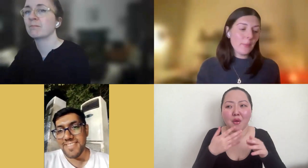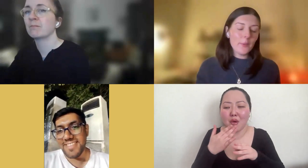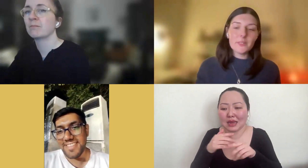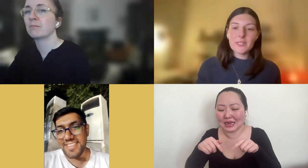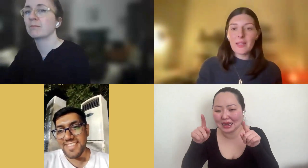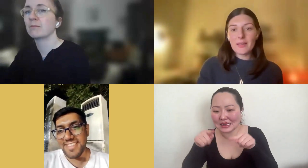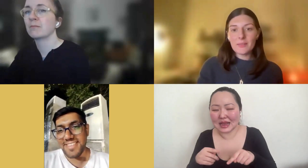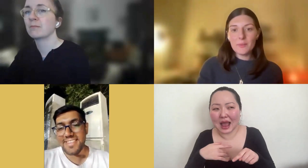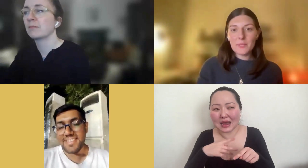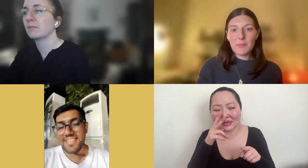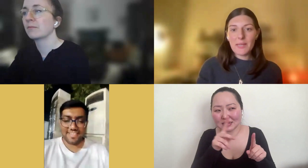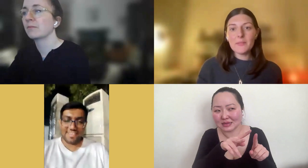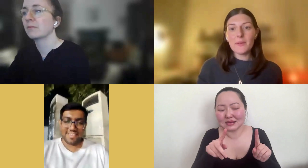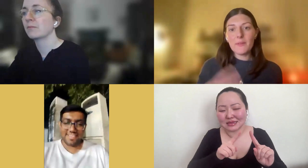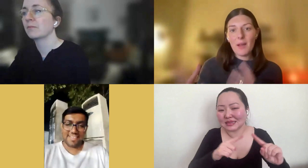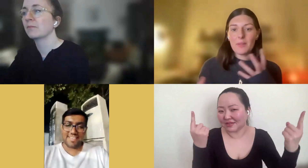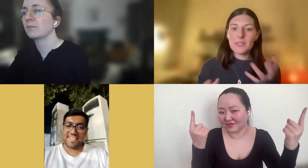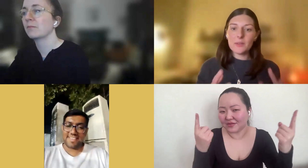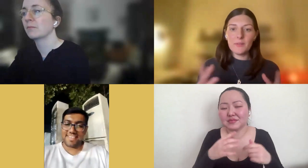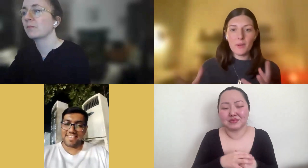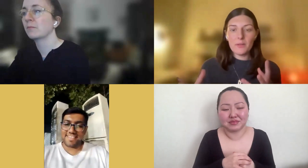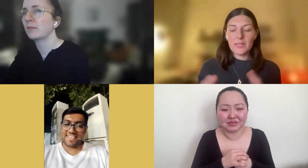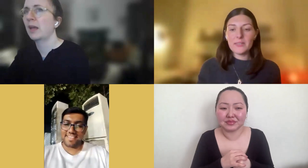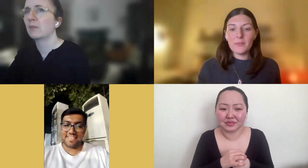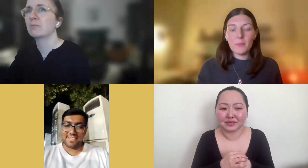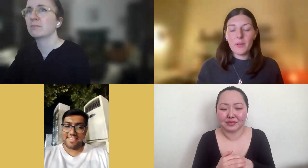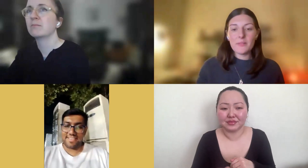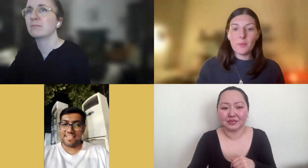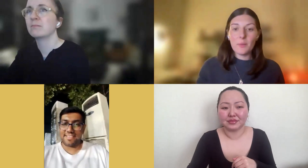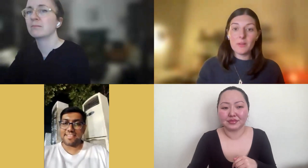are so important to get that different perspective of how things are evolving in different parts of